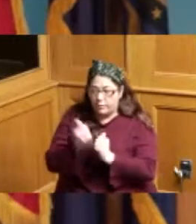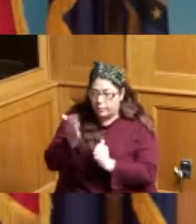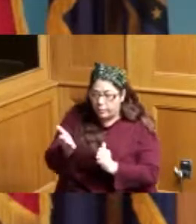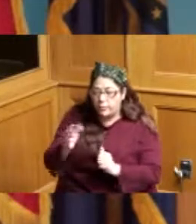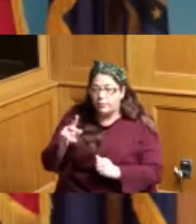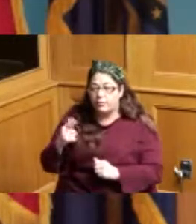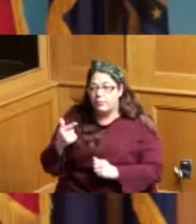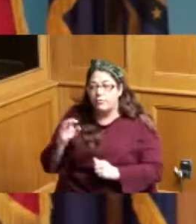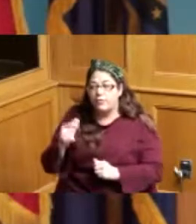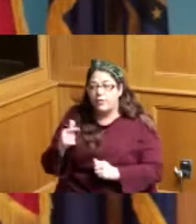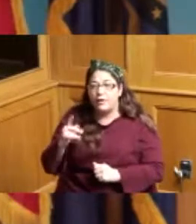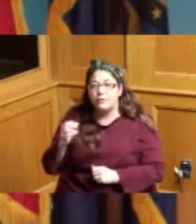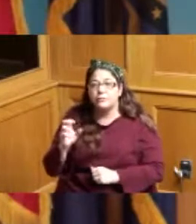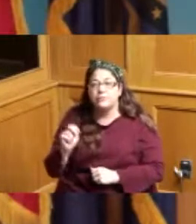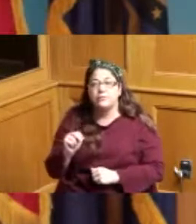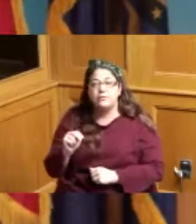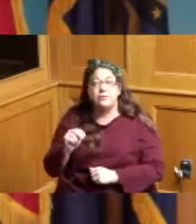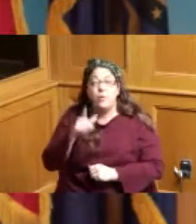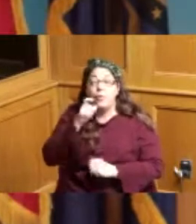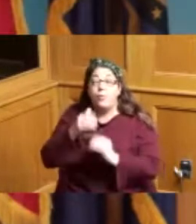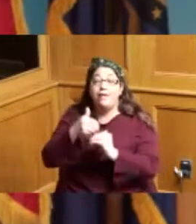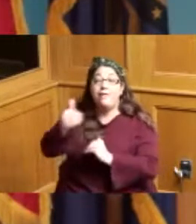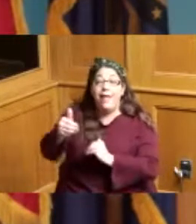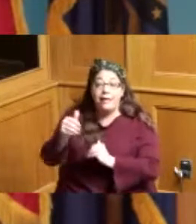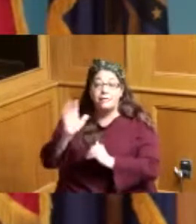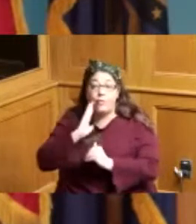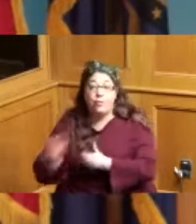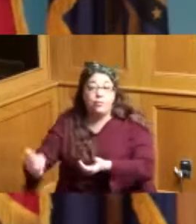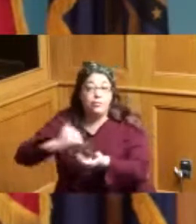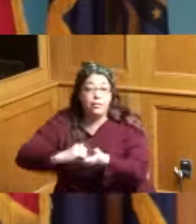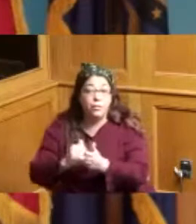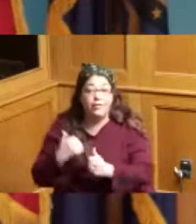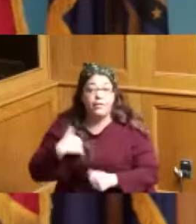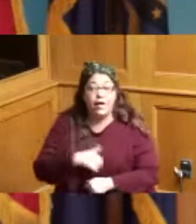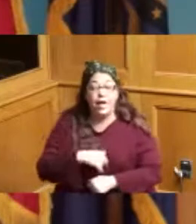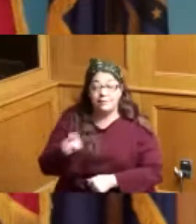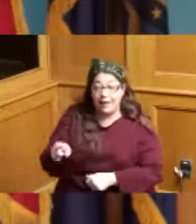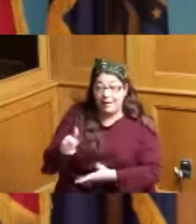next in line that they're able to pick that up or if they need our help as they're ramping up